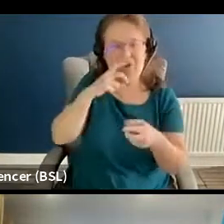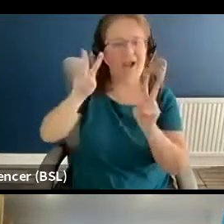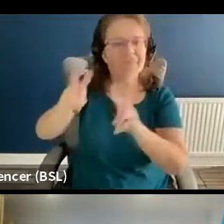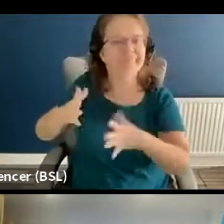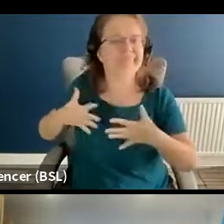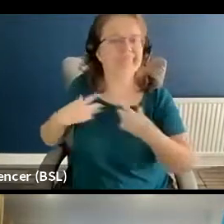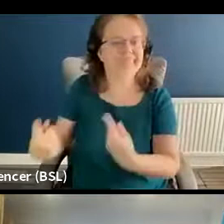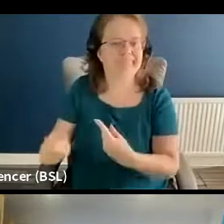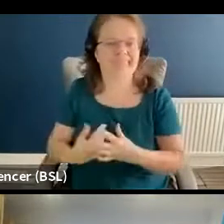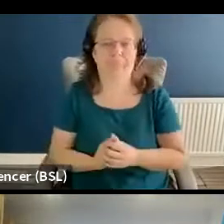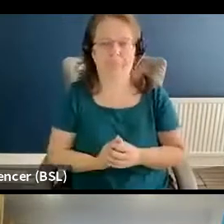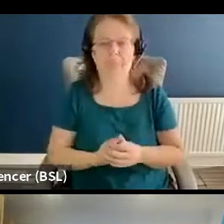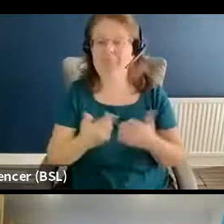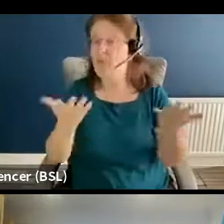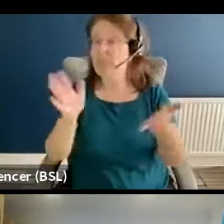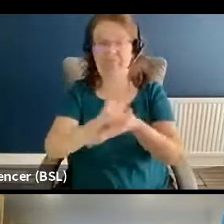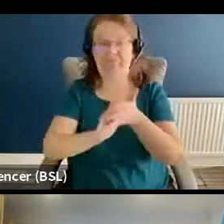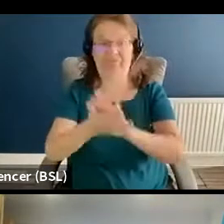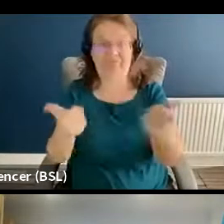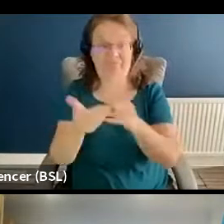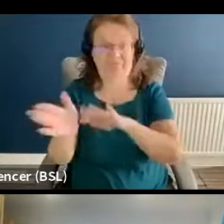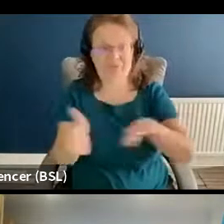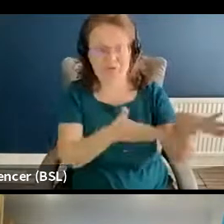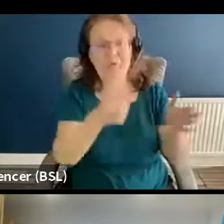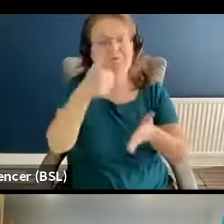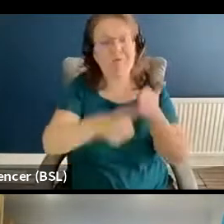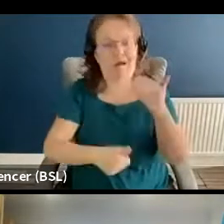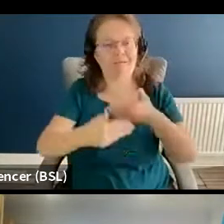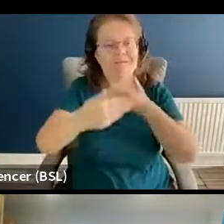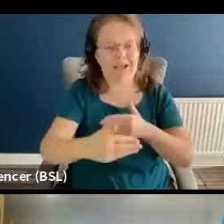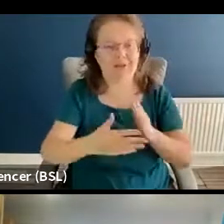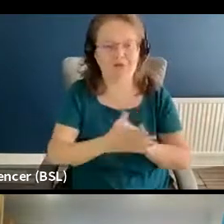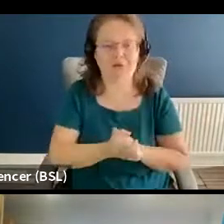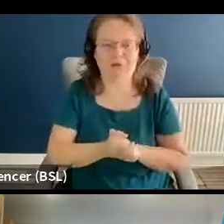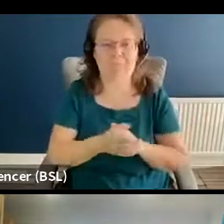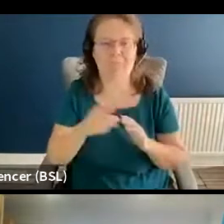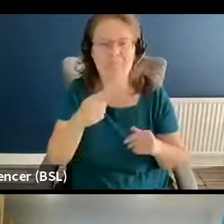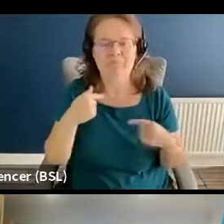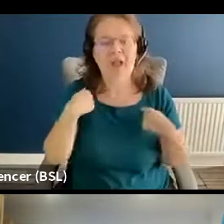housekeeping out of the way. So now on to the session, i doubt it surprises most of you that